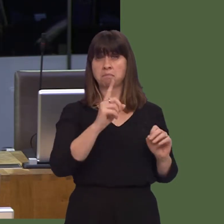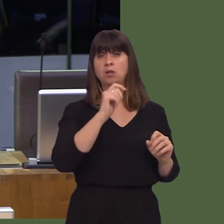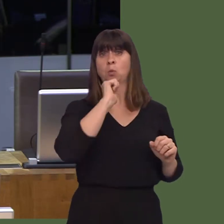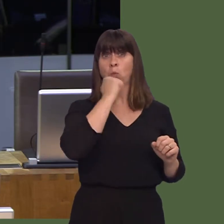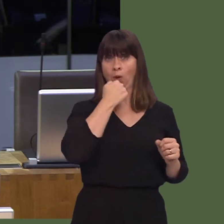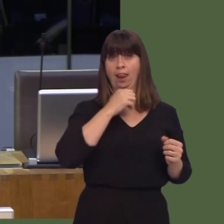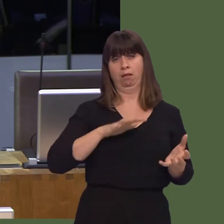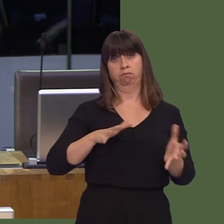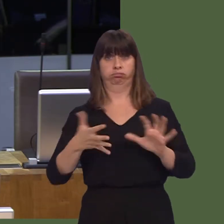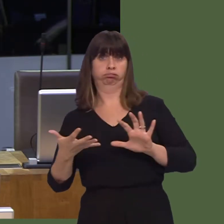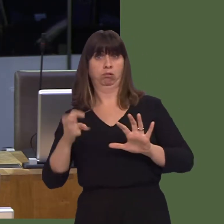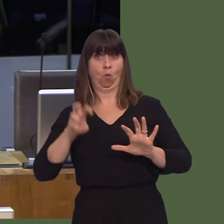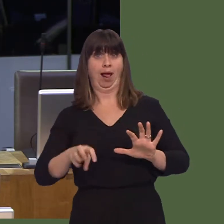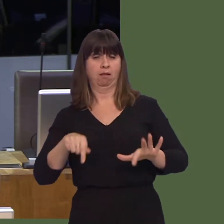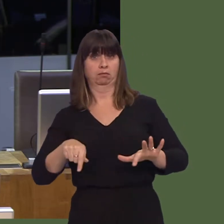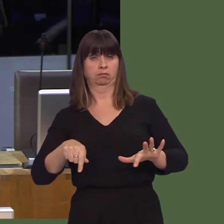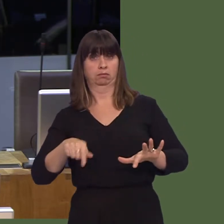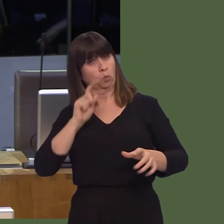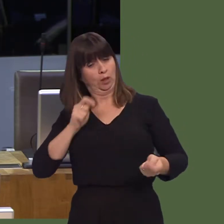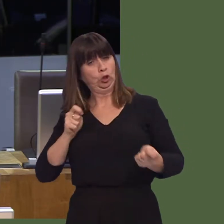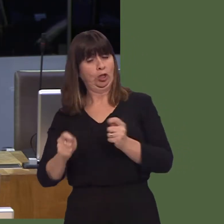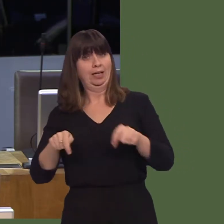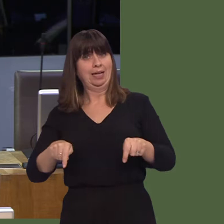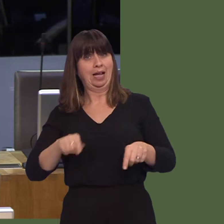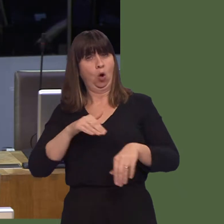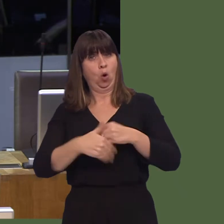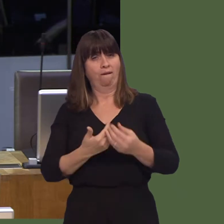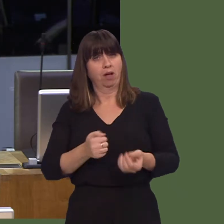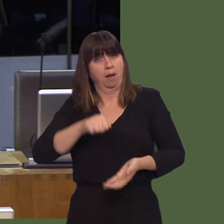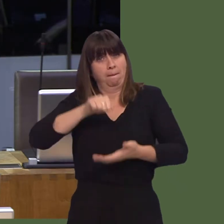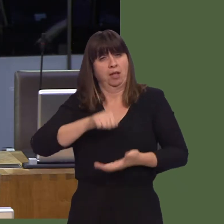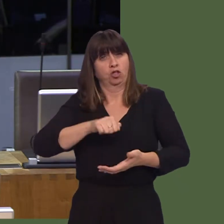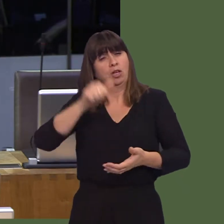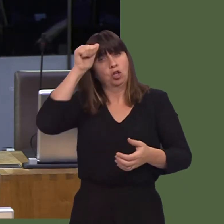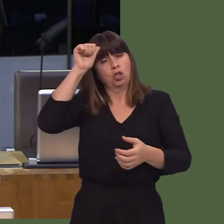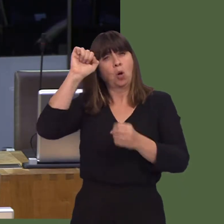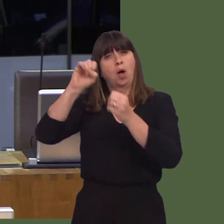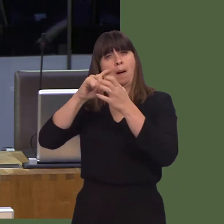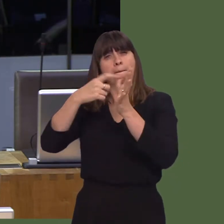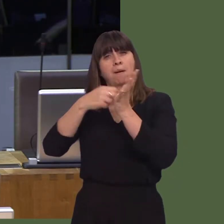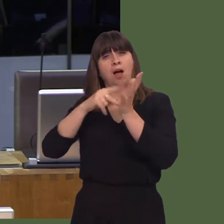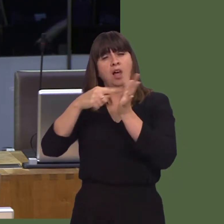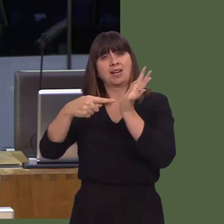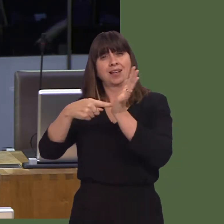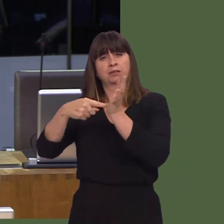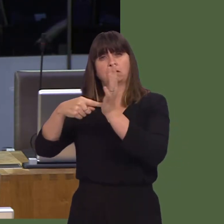for Wales in terms of spending and budgets. We know that the Barnett consequential is supposed to apply where we have major capital